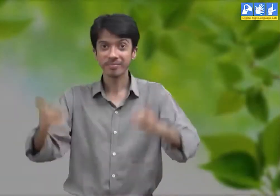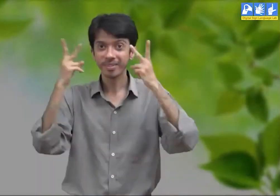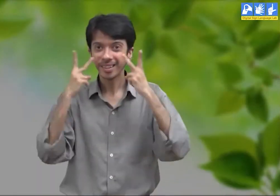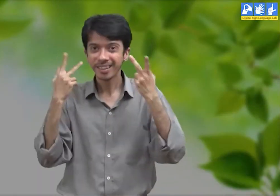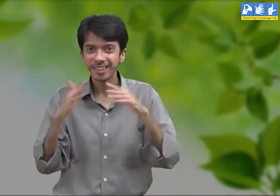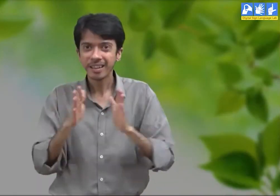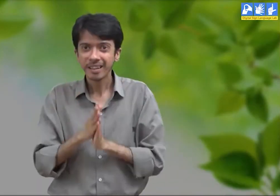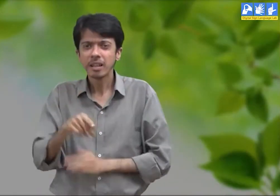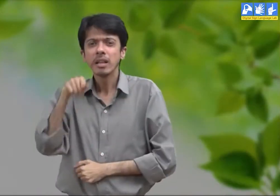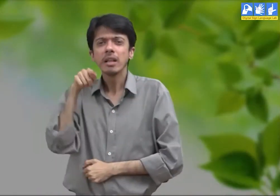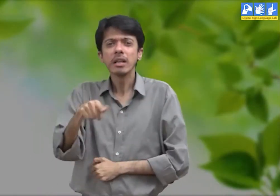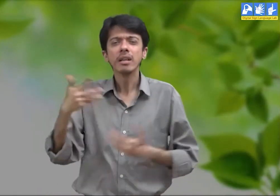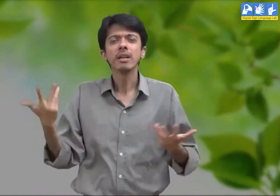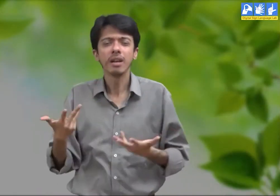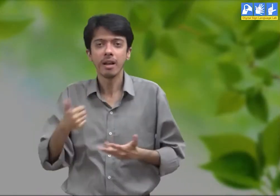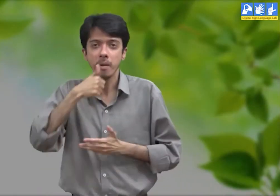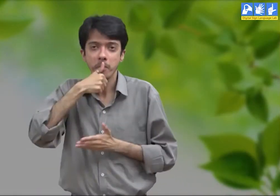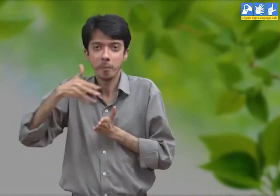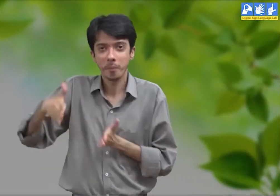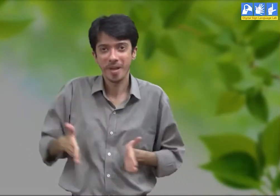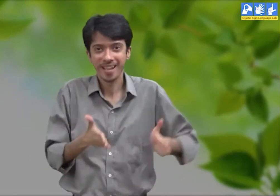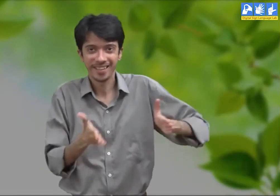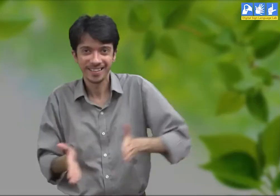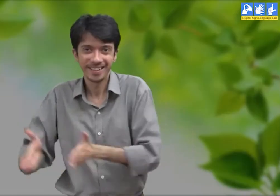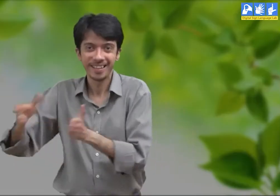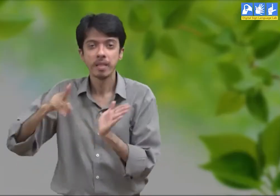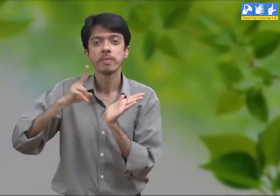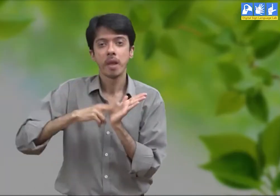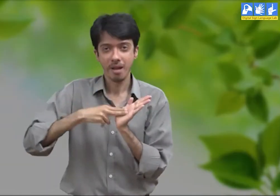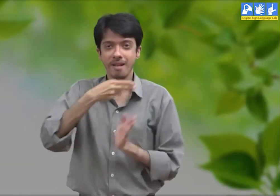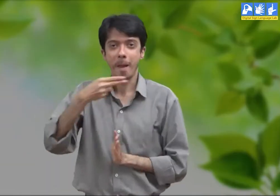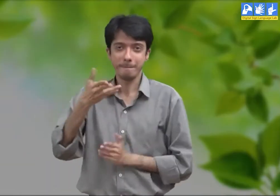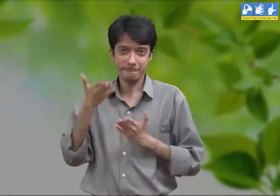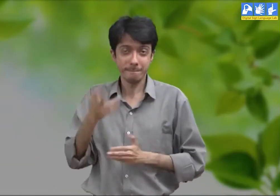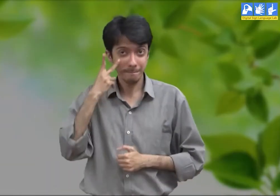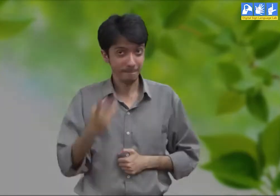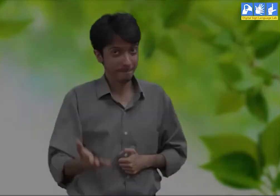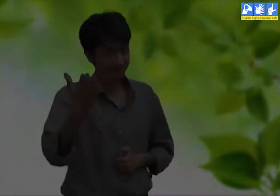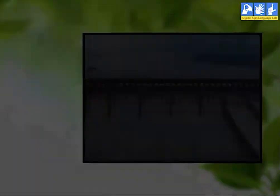Did you see that? There is a river named Narmada. Let's see here.